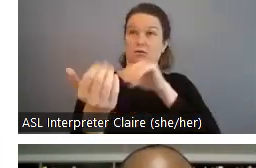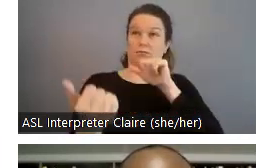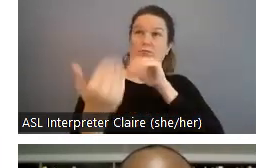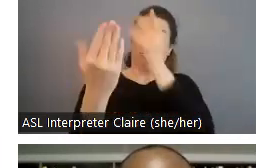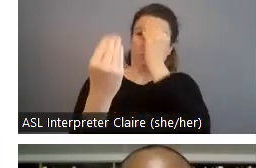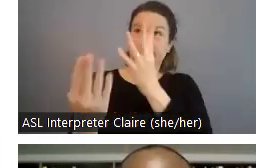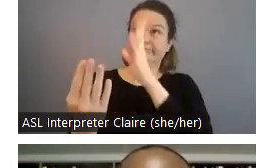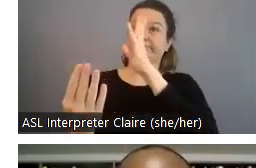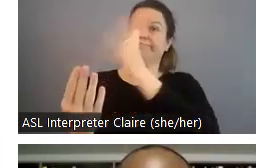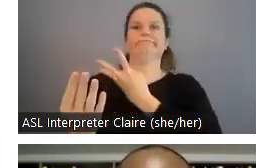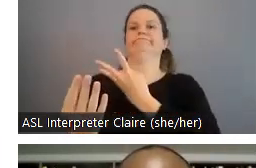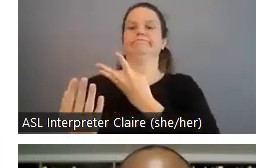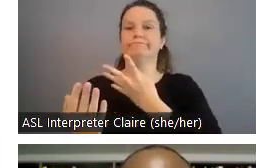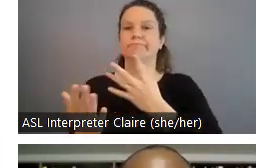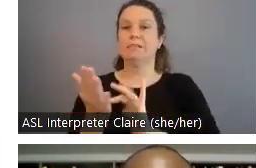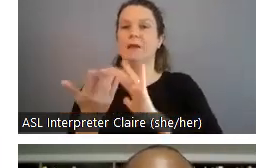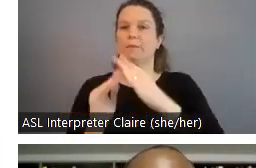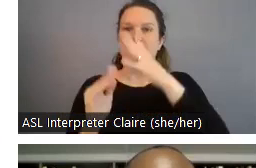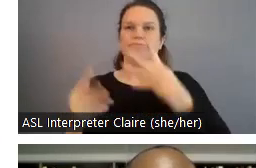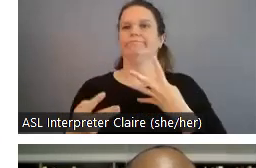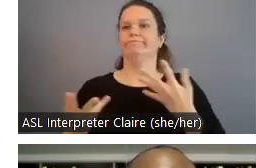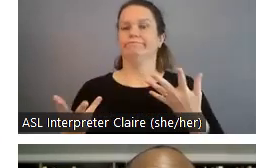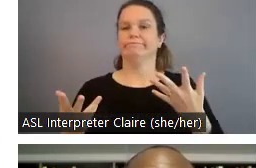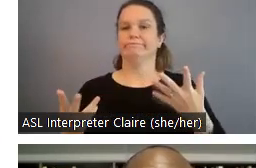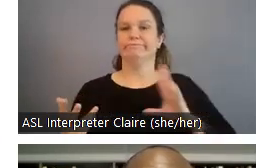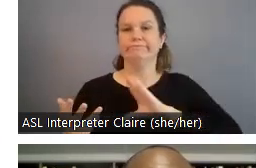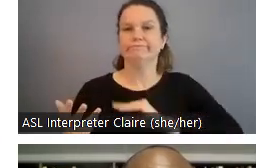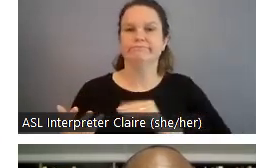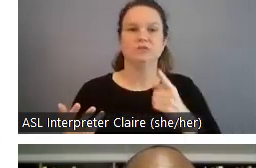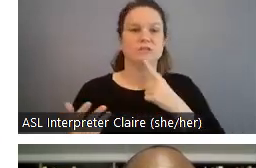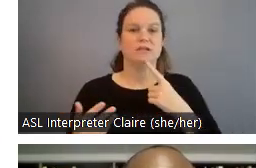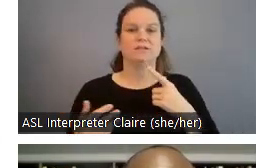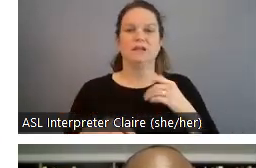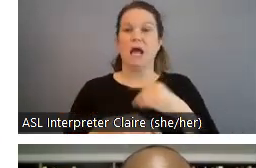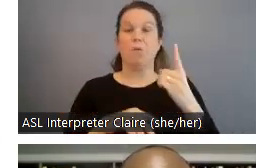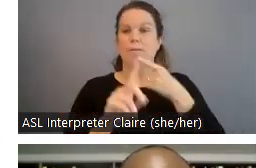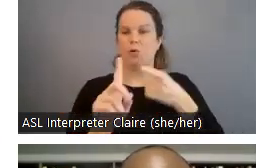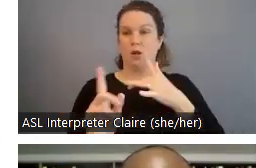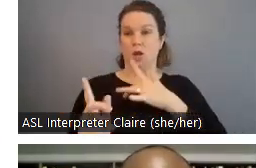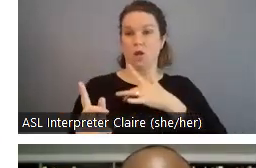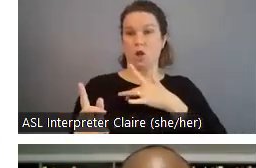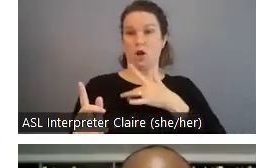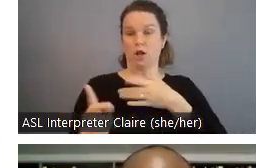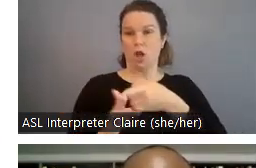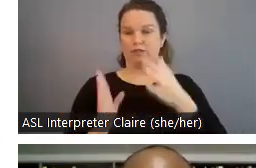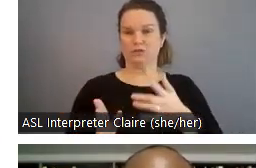dismissed by the medical community. She says at one point her cardiologist, in evaluating the heart